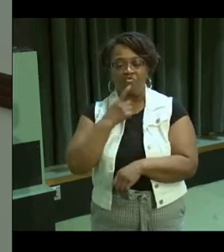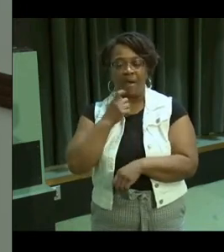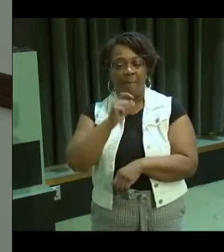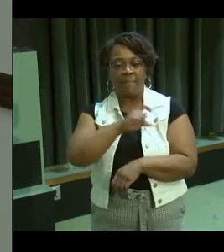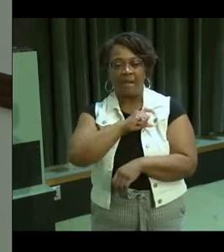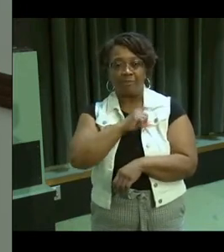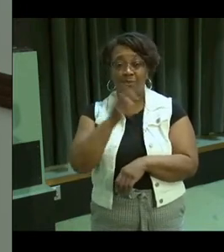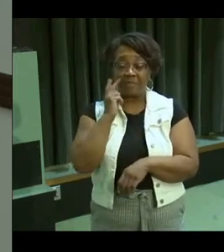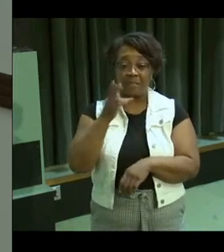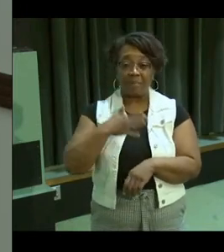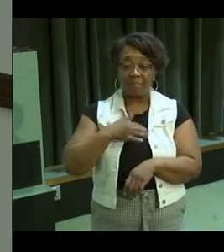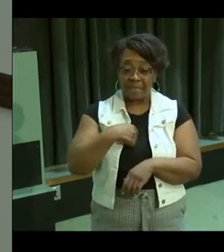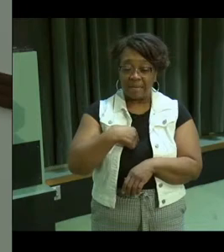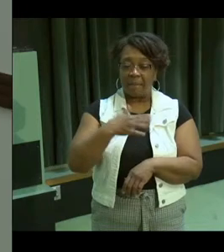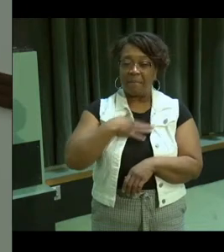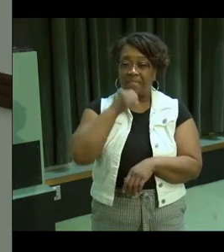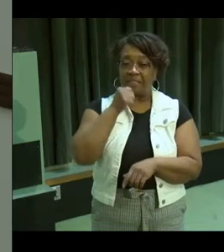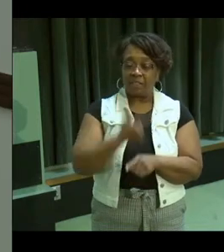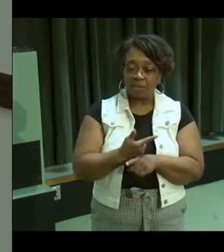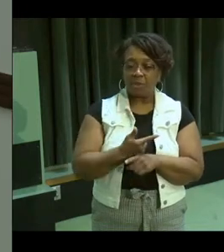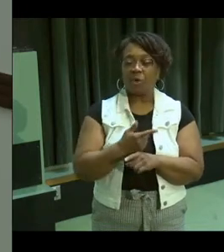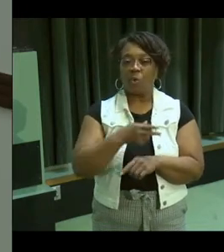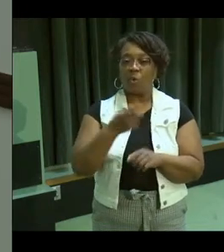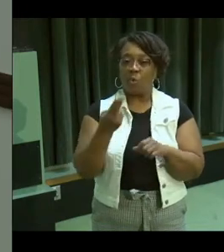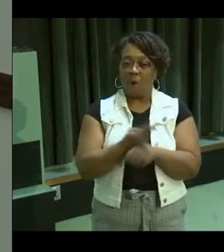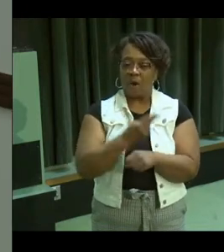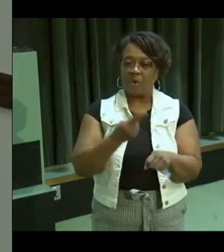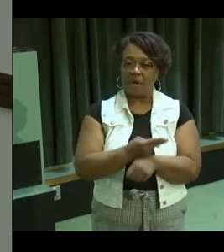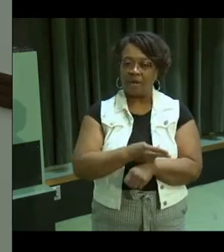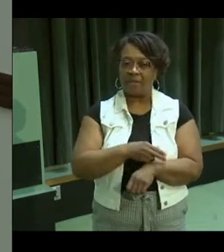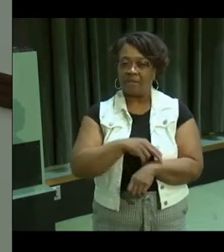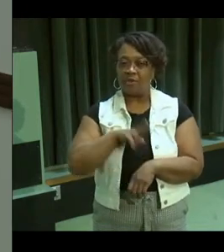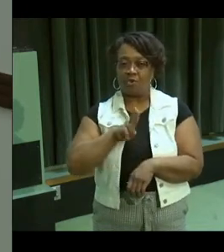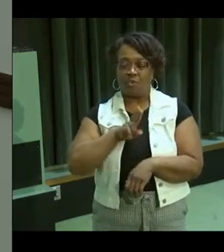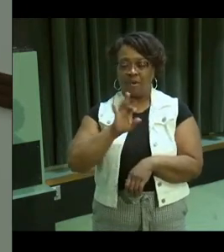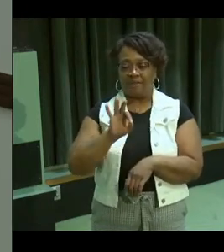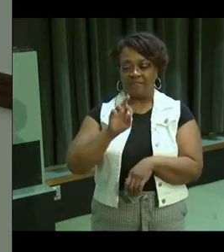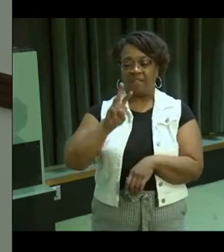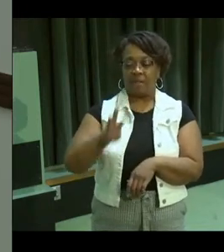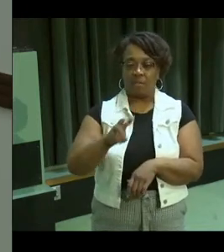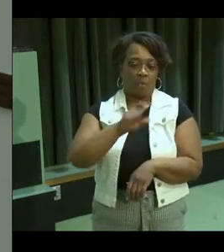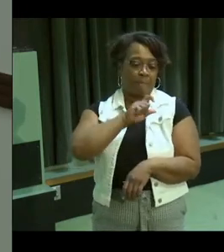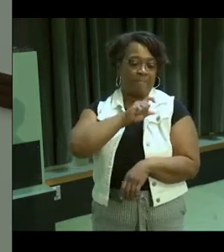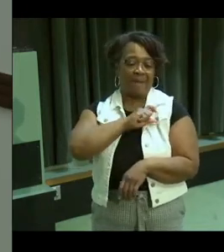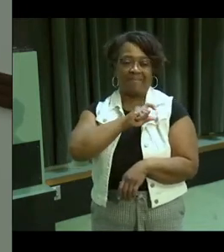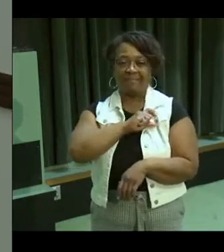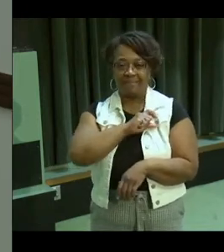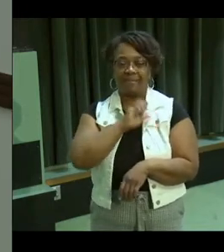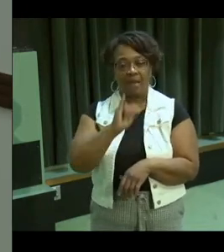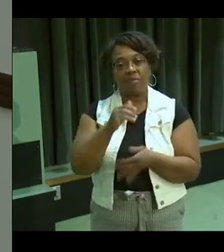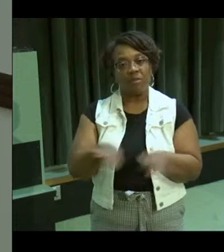know, kindergarten, first grade, second grade. We always had on